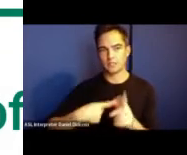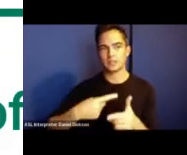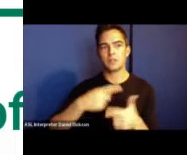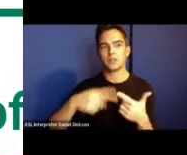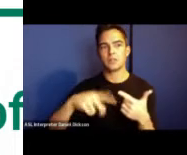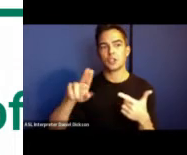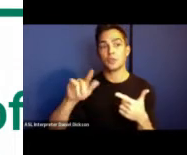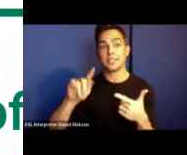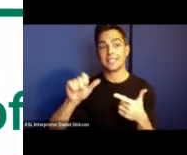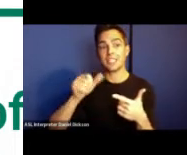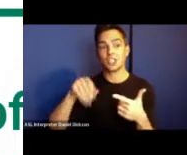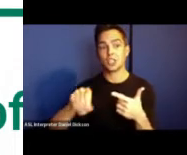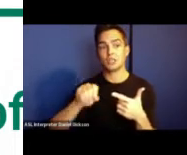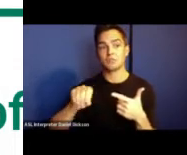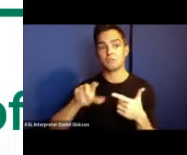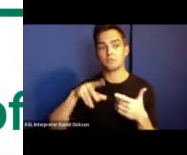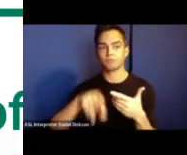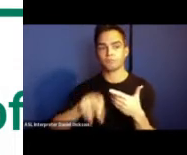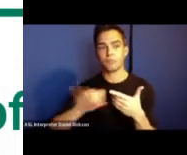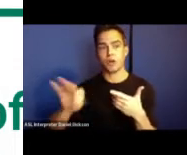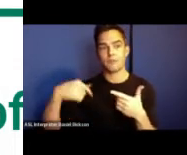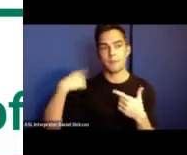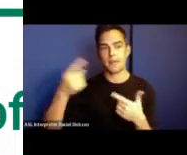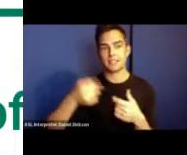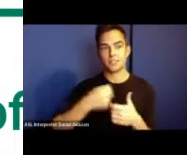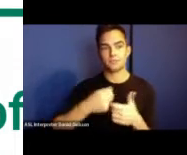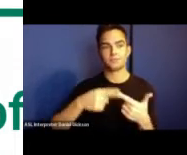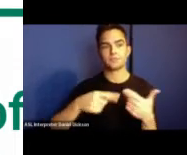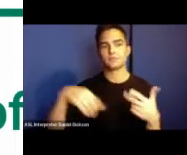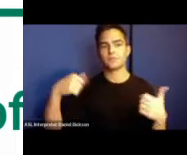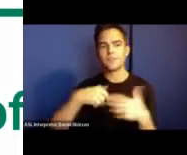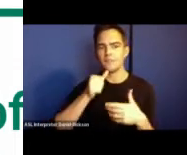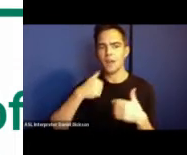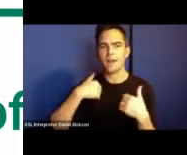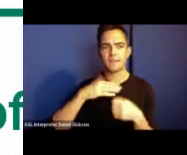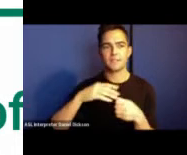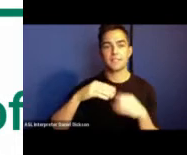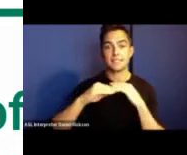utilities shut off in the last 12 months. Third, fear of not having stable housing in the